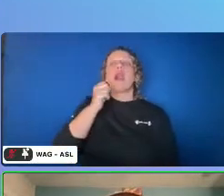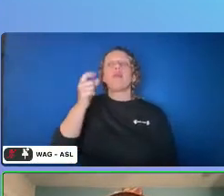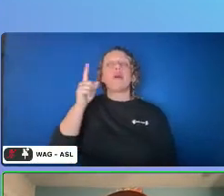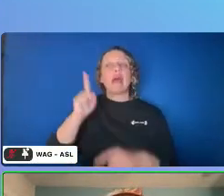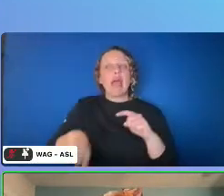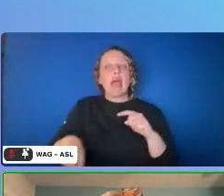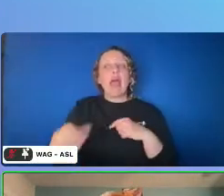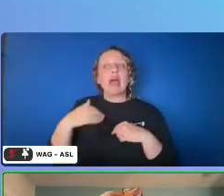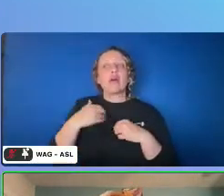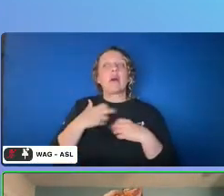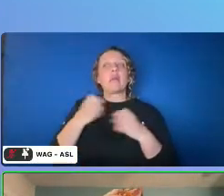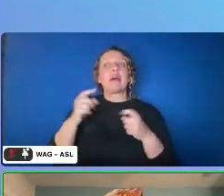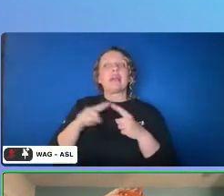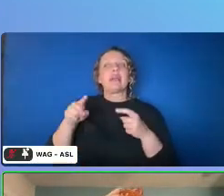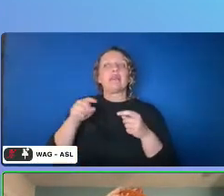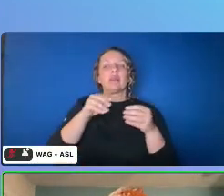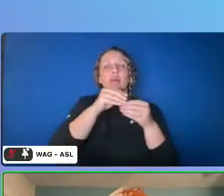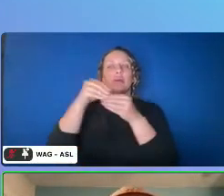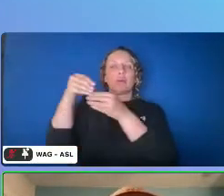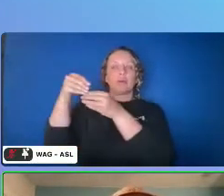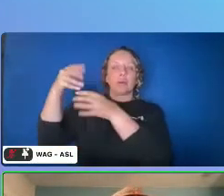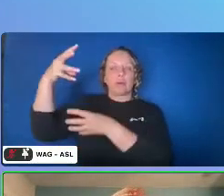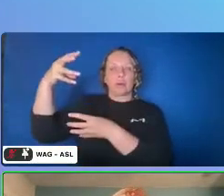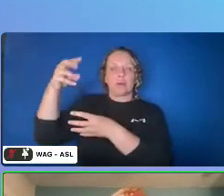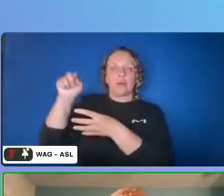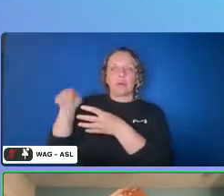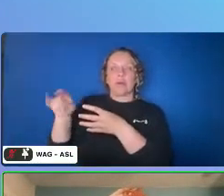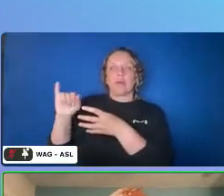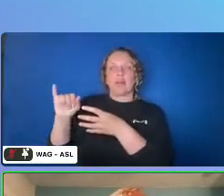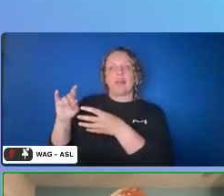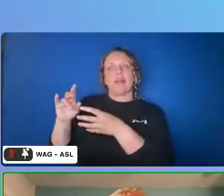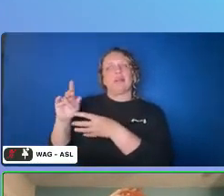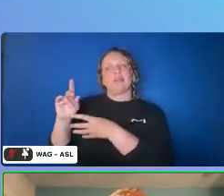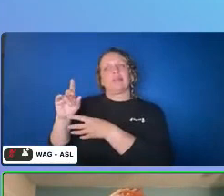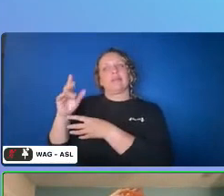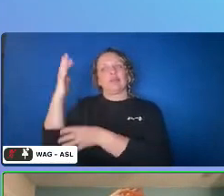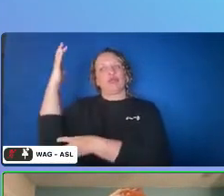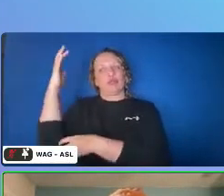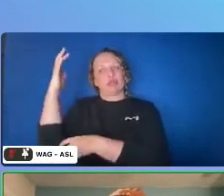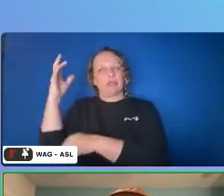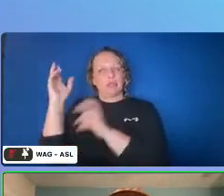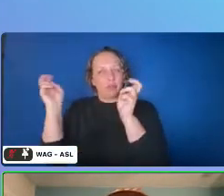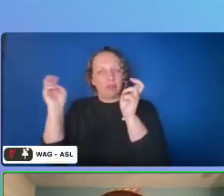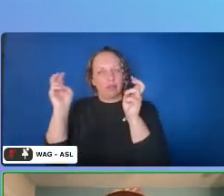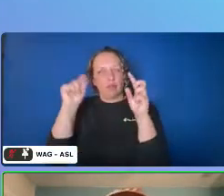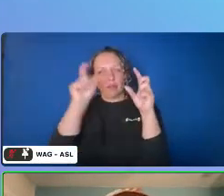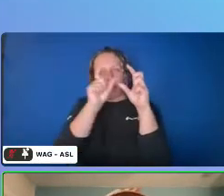dom tree viewer that's marked up like an ARIA tree. So you can arrow around and make selections with a keyboard. It's keyboard friendly,